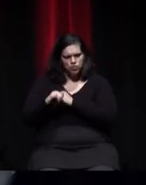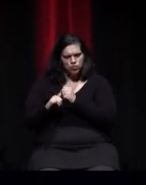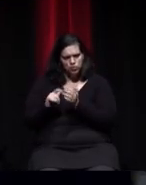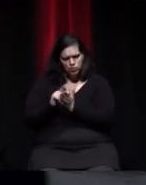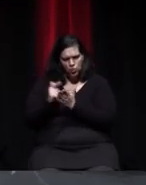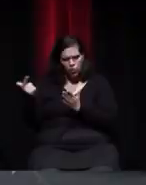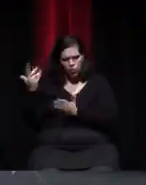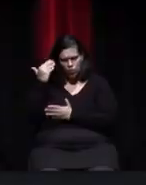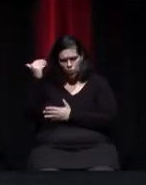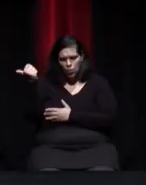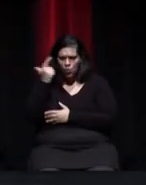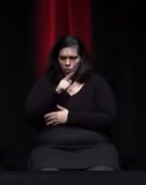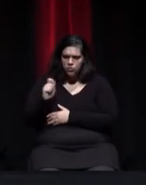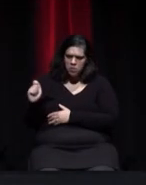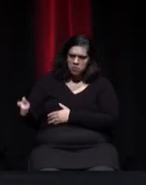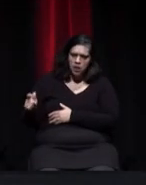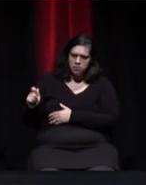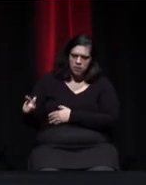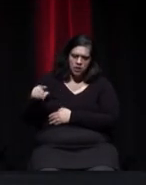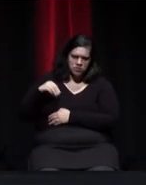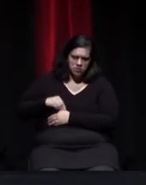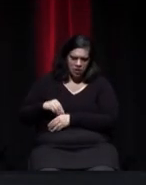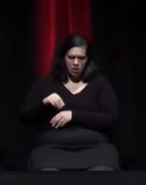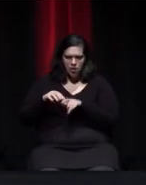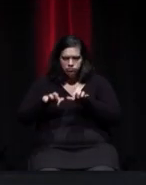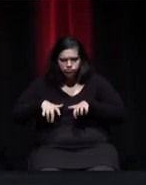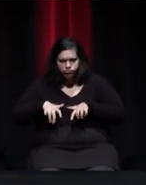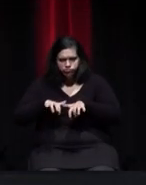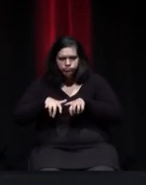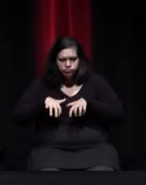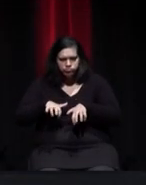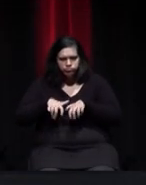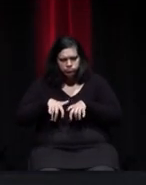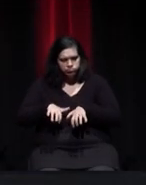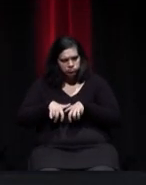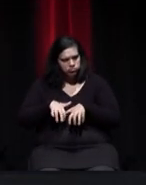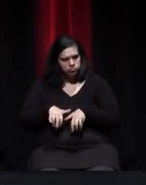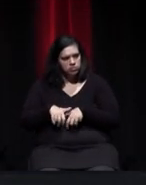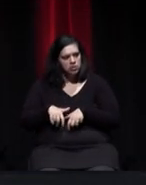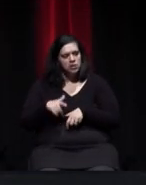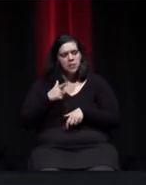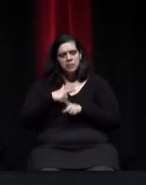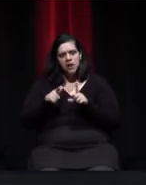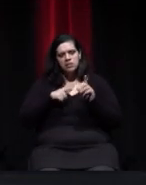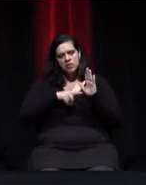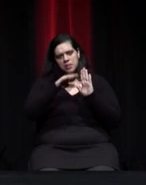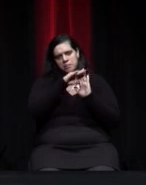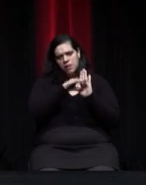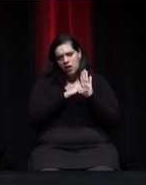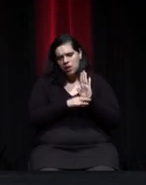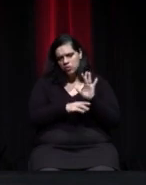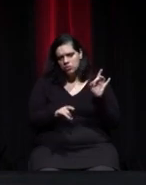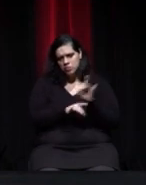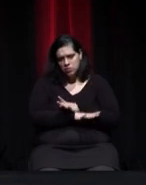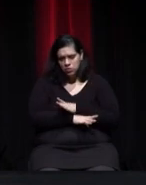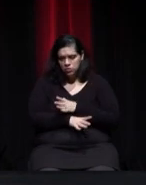them to make that activity. and they resort to, let's call it so, ready dockets. You write an article for me, you're a freelancer.